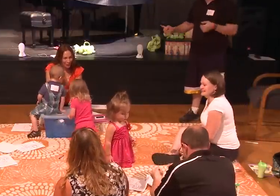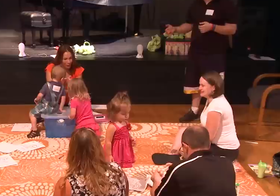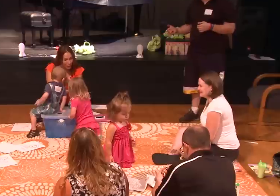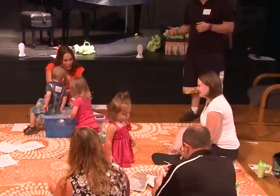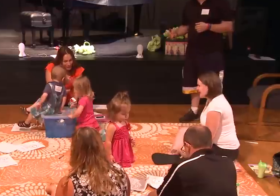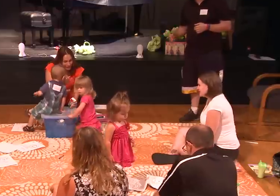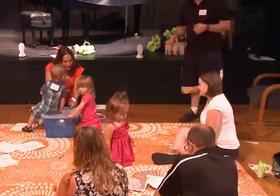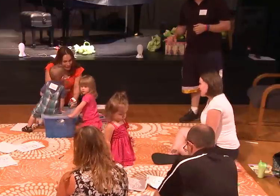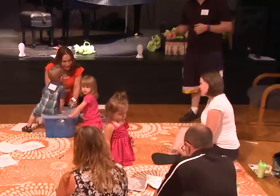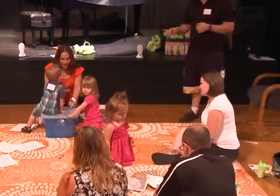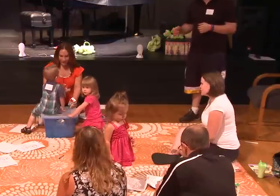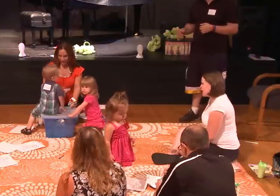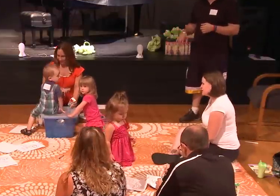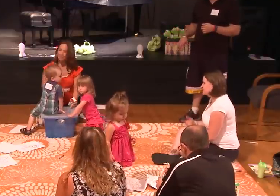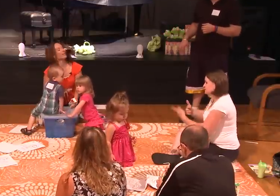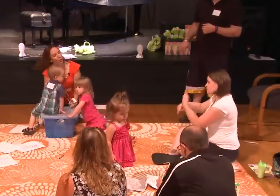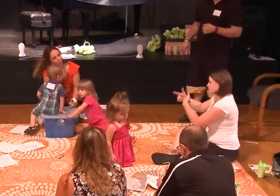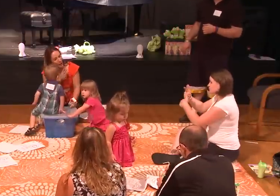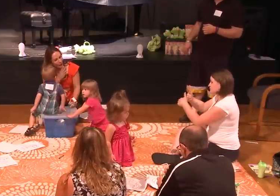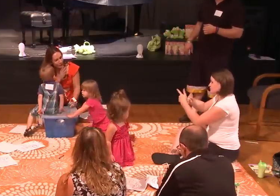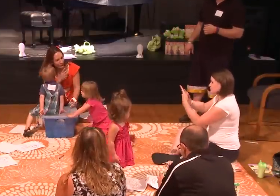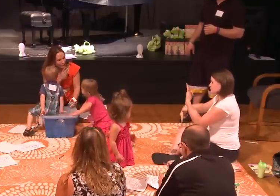Do you want JUICE or WATER?